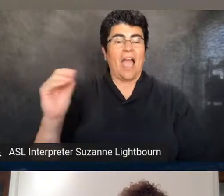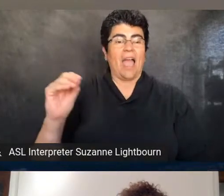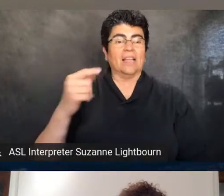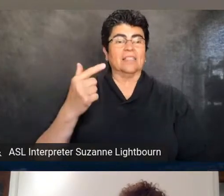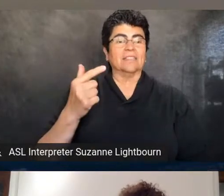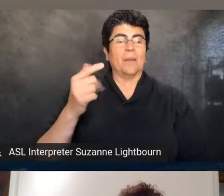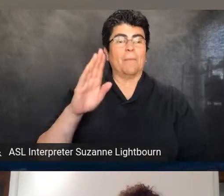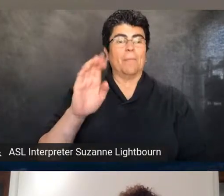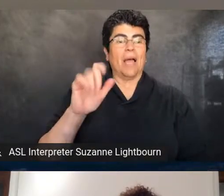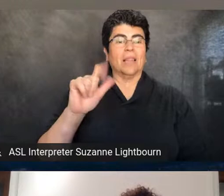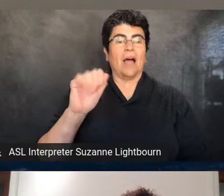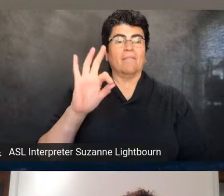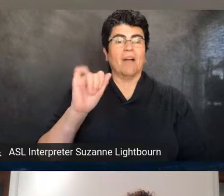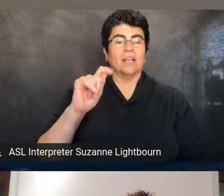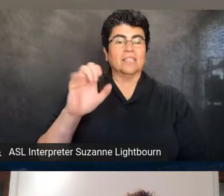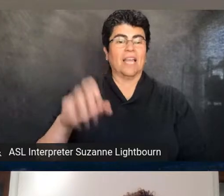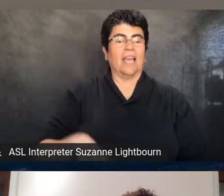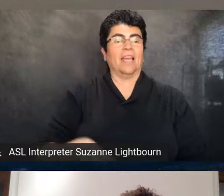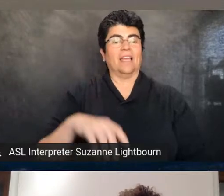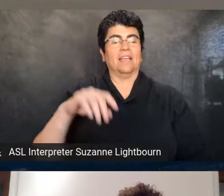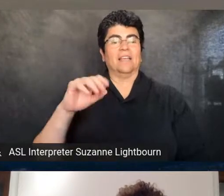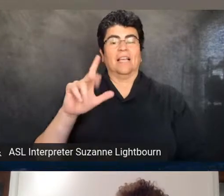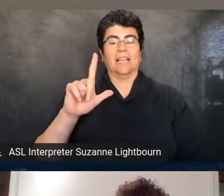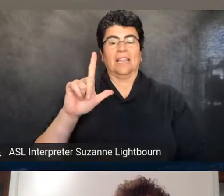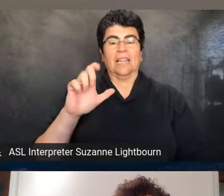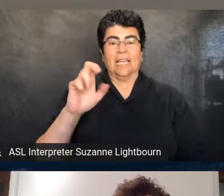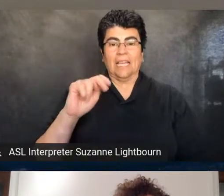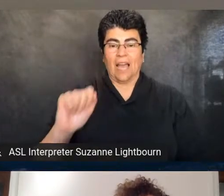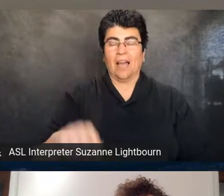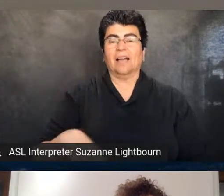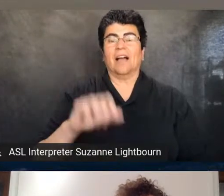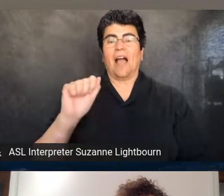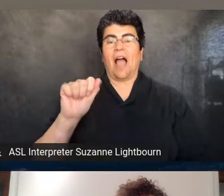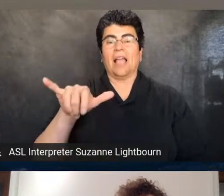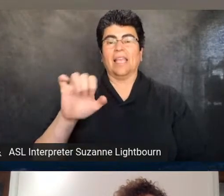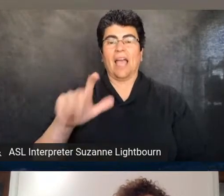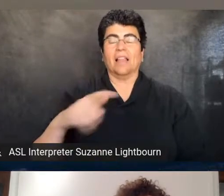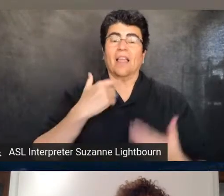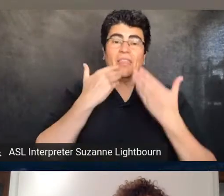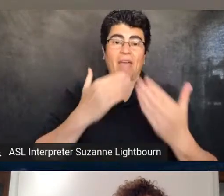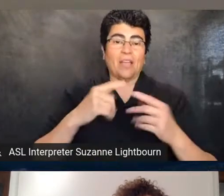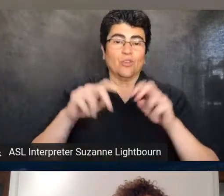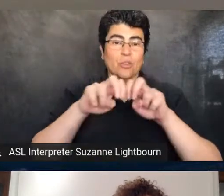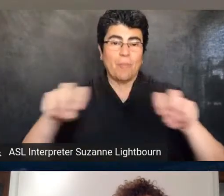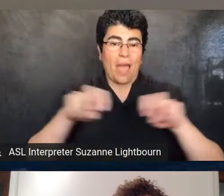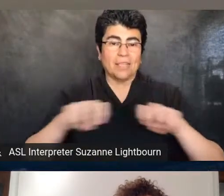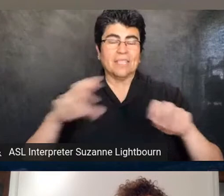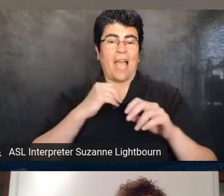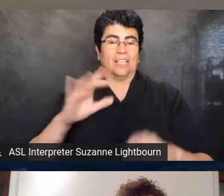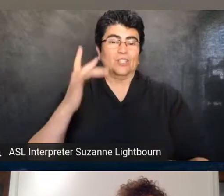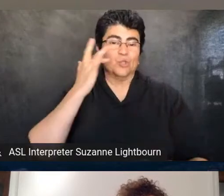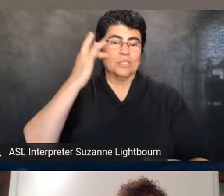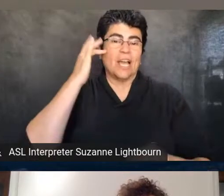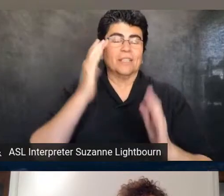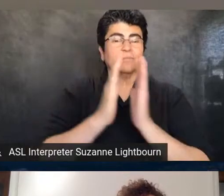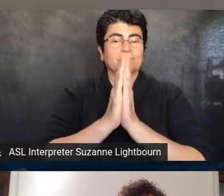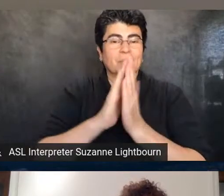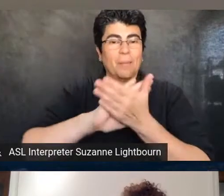and once again, thank you to all the panelists and Suzanne, peace and blessings to you all,